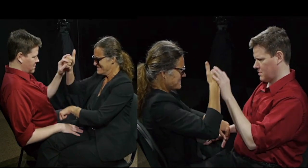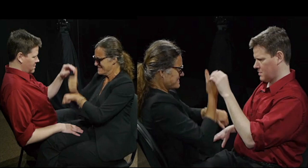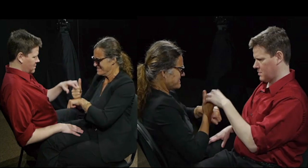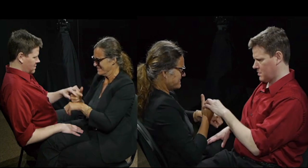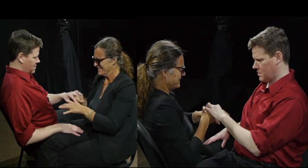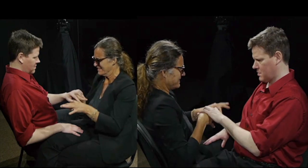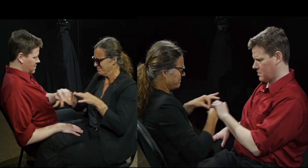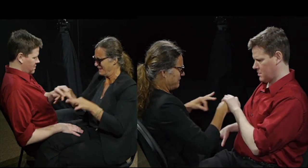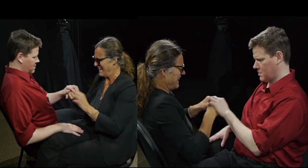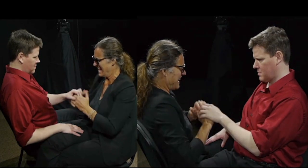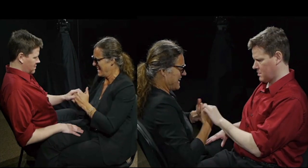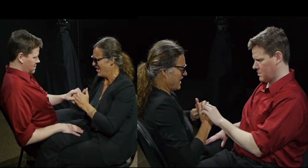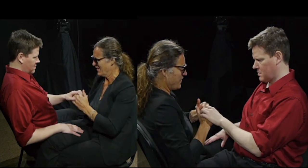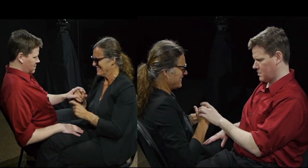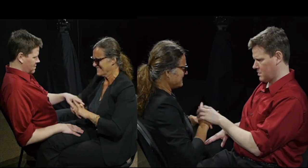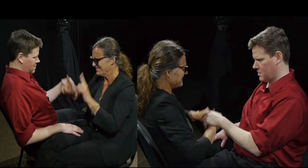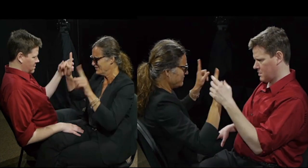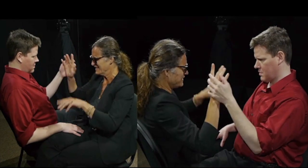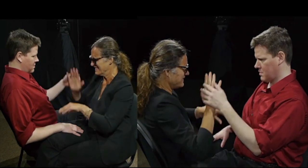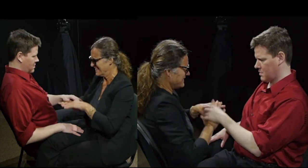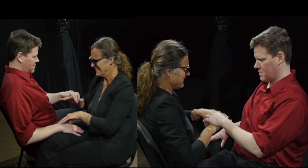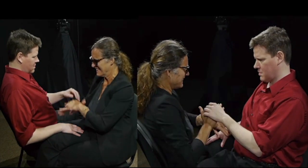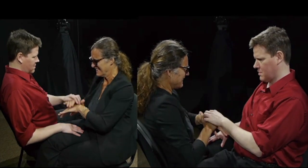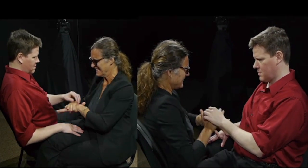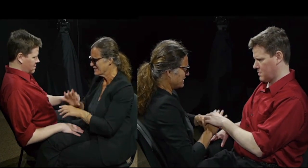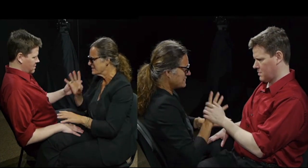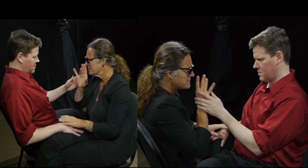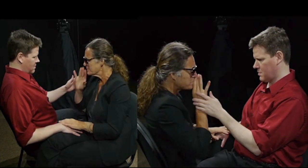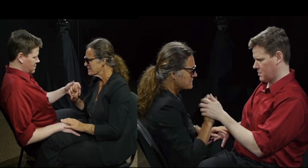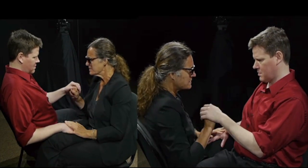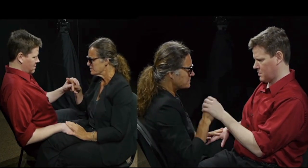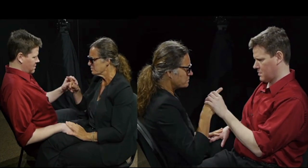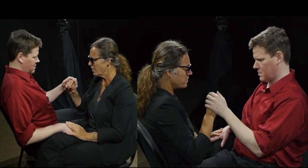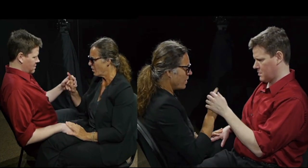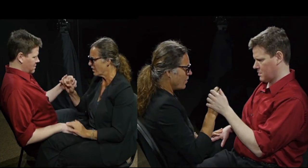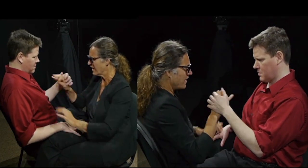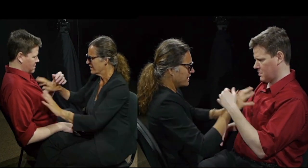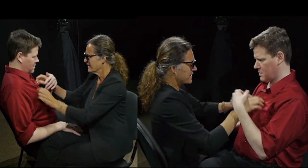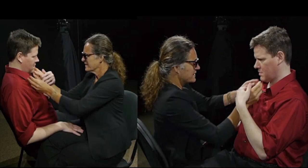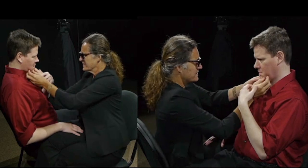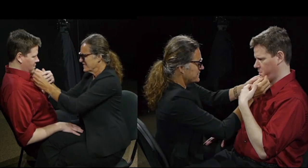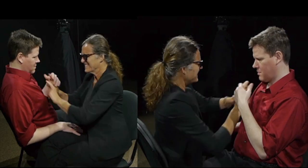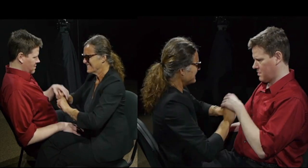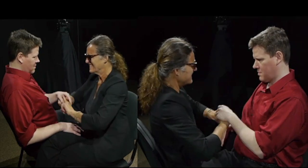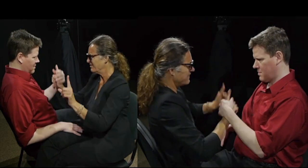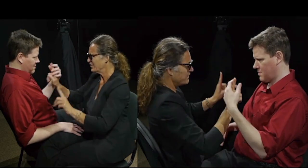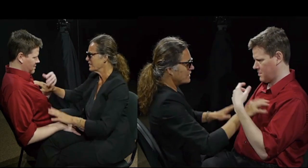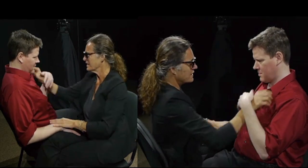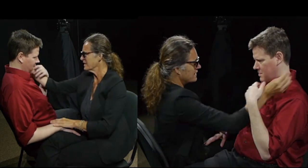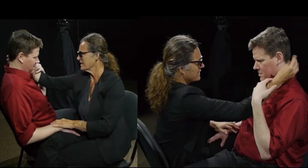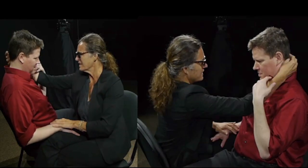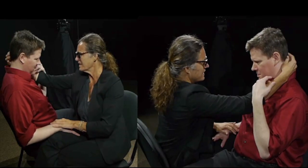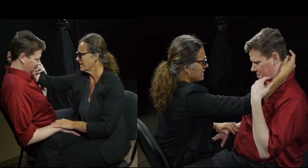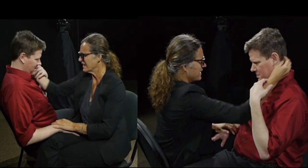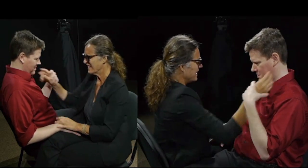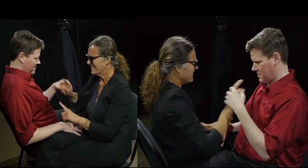Despite evidence early on that aspects of Protactile had diverged from ASL, many still were not convinced. There were Deaf people who believed